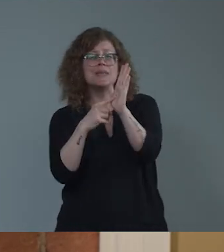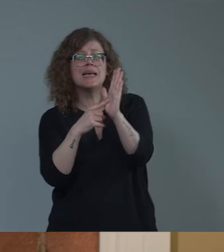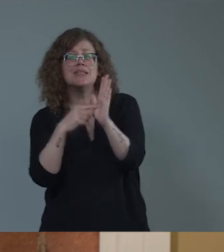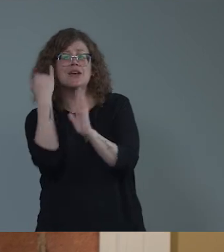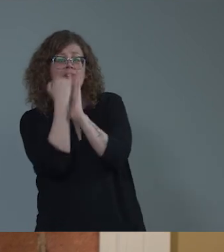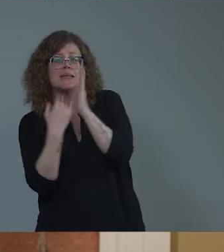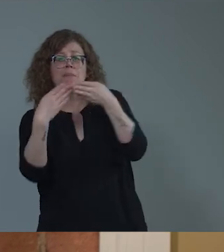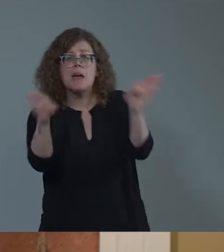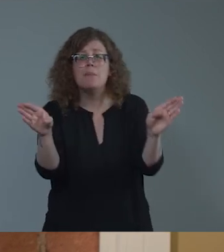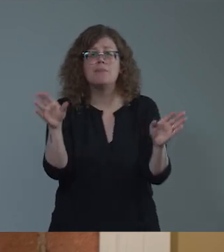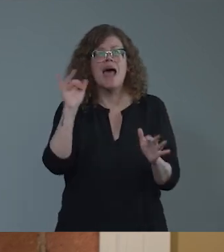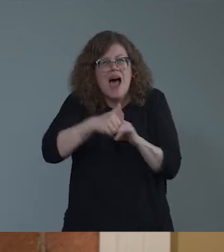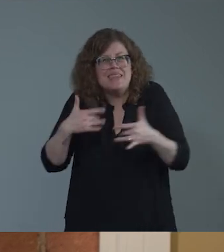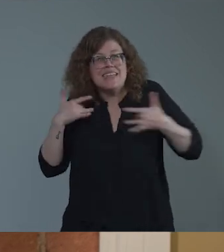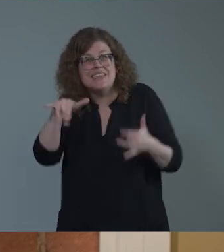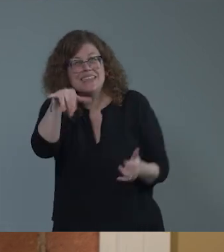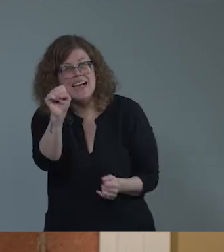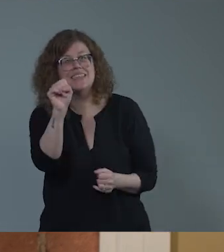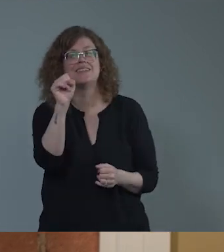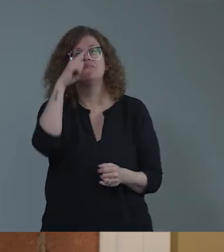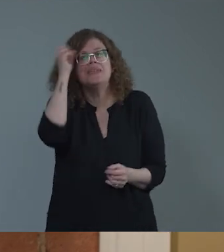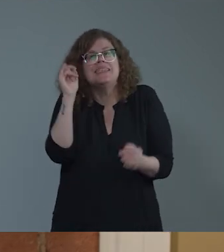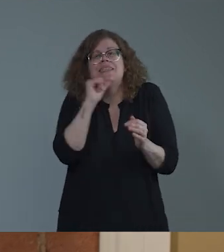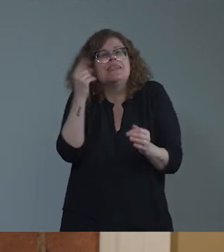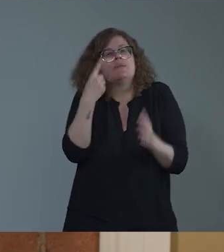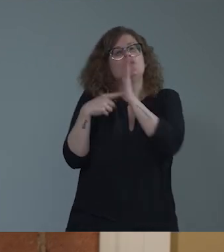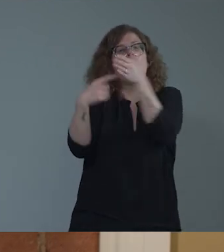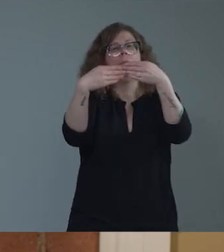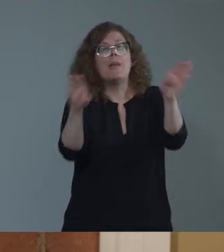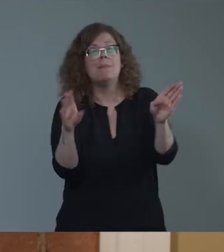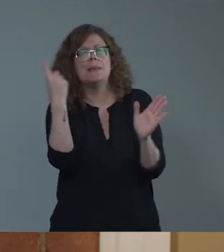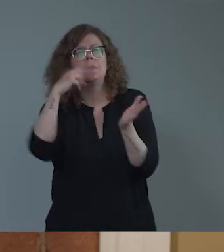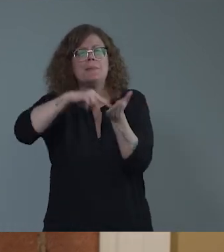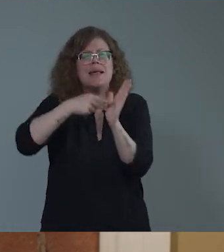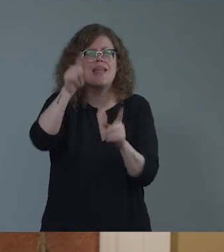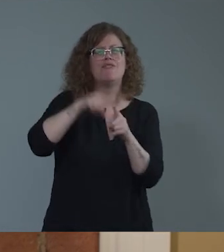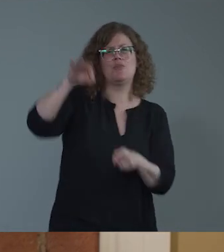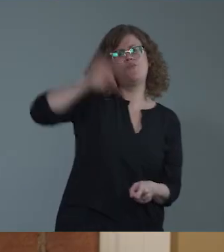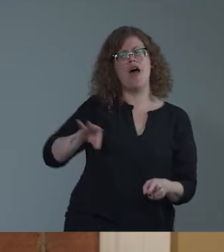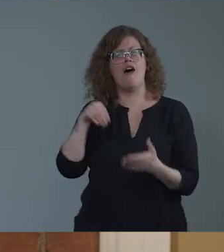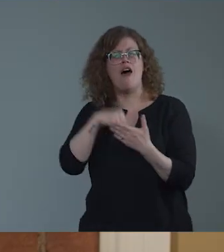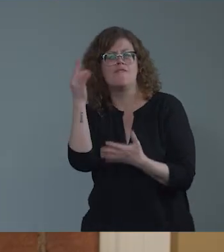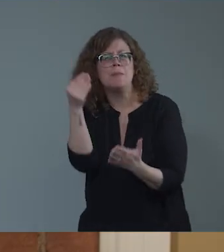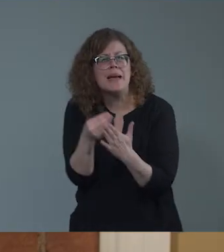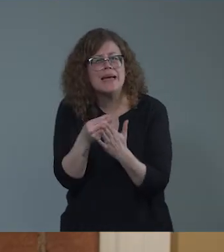These are big, complicated legal issues that I'm not going to get into here, but basically what we're saying here